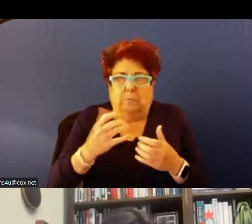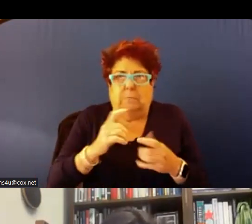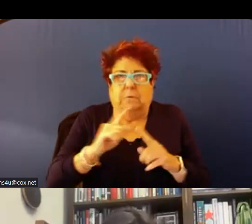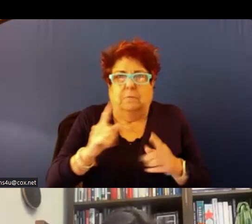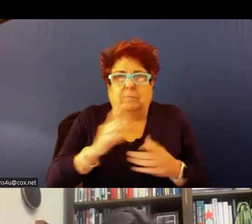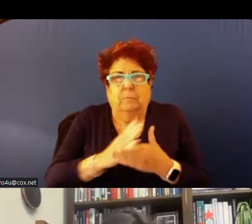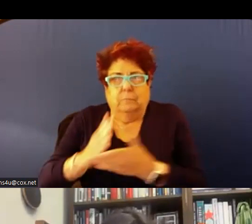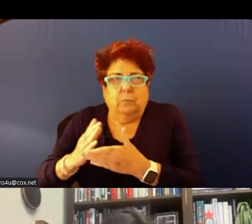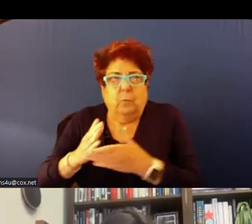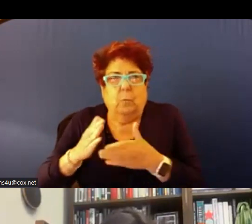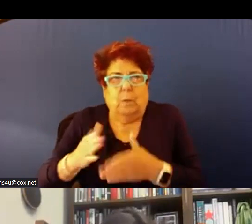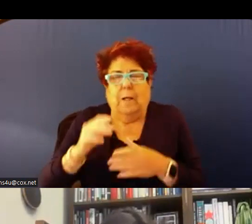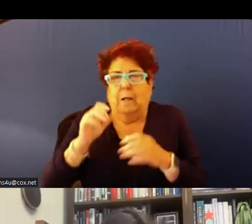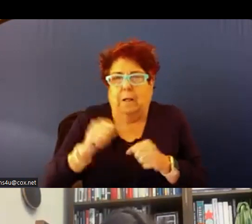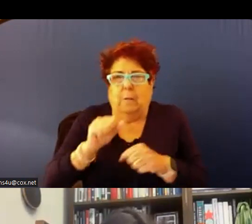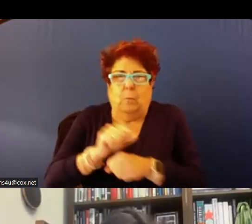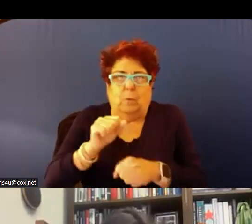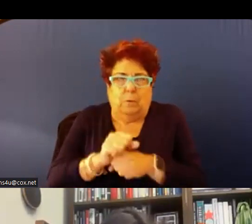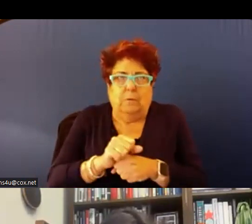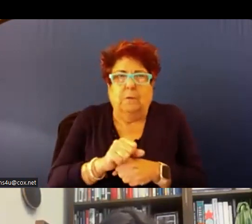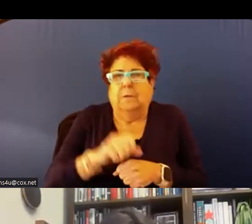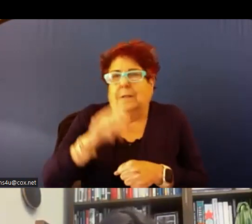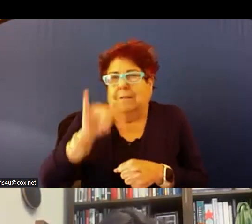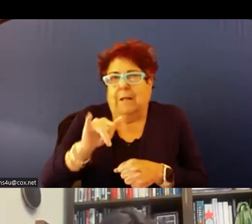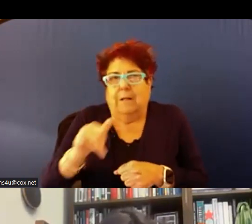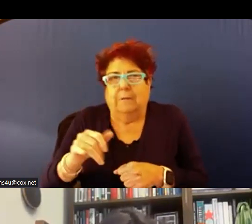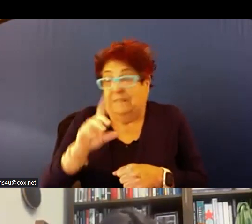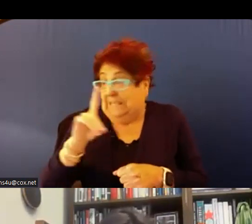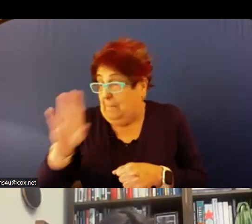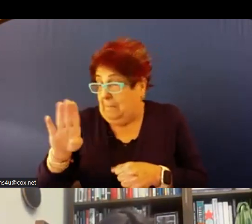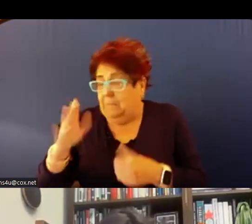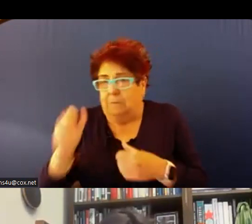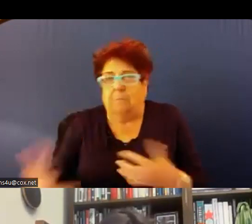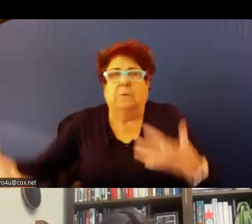that they can lay on top of everyone else's database so that they can upload